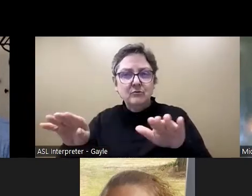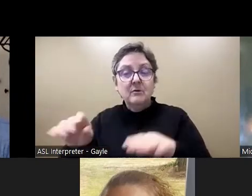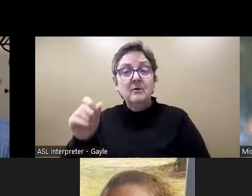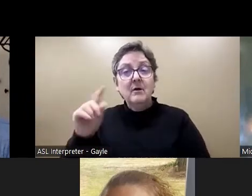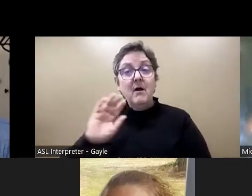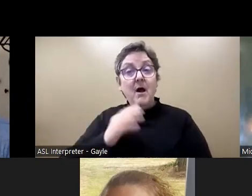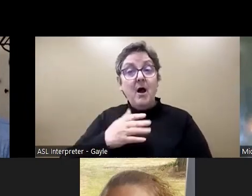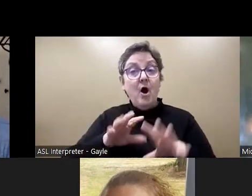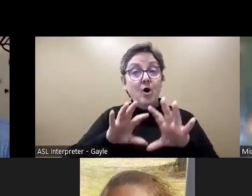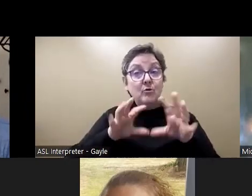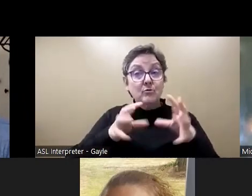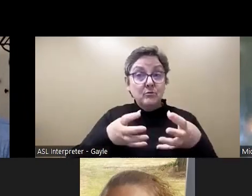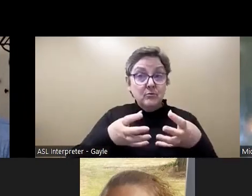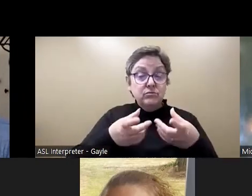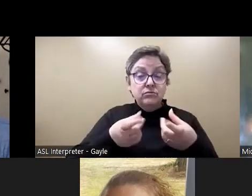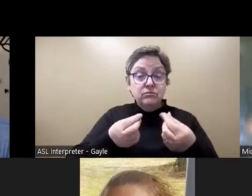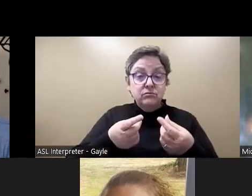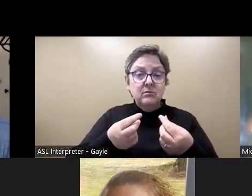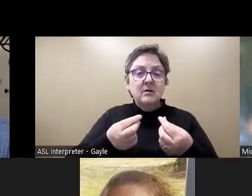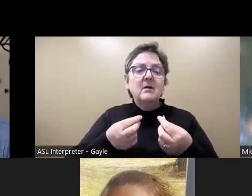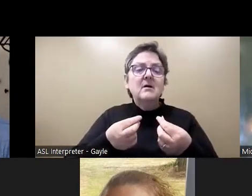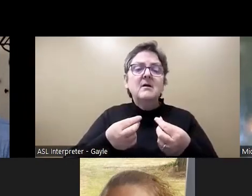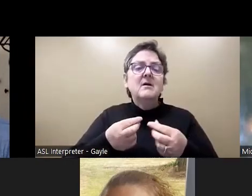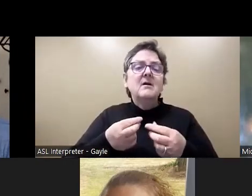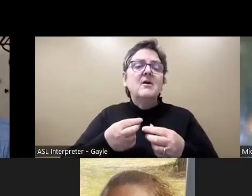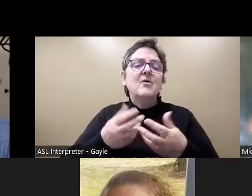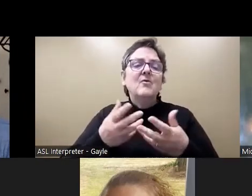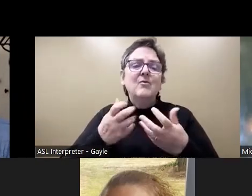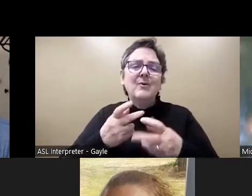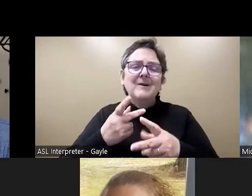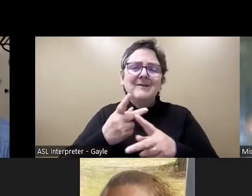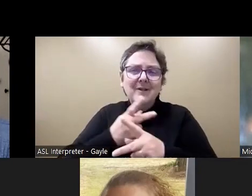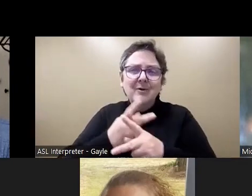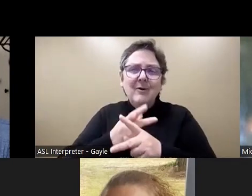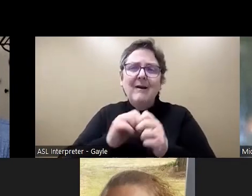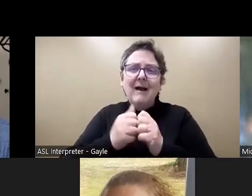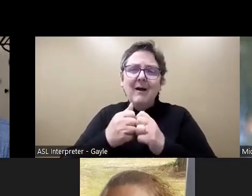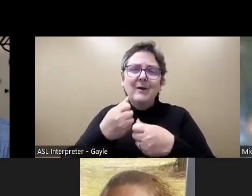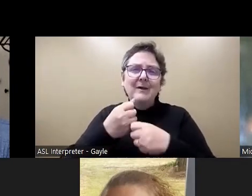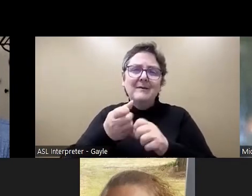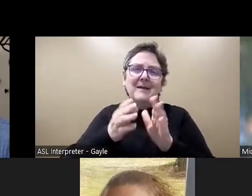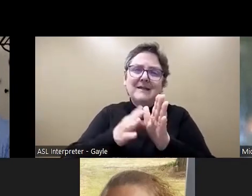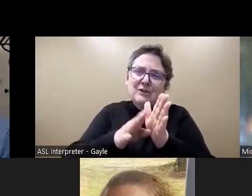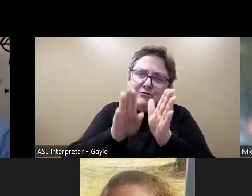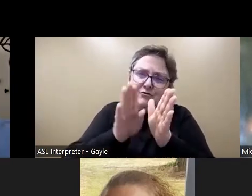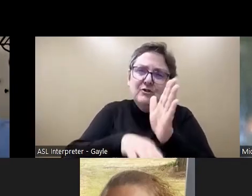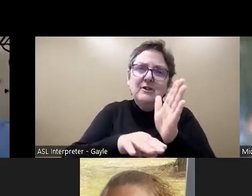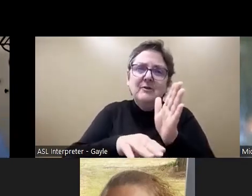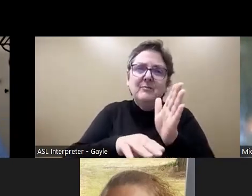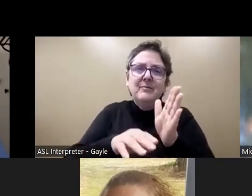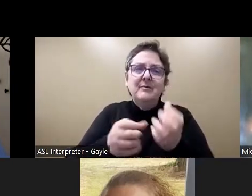the process of localizing it, making it extremely cheap to produce multiple language versions thereafter,